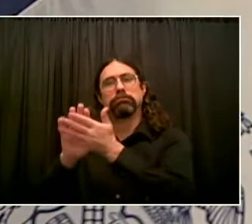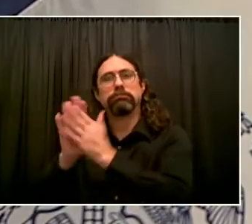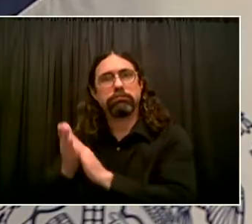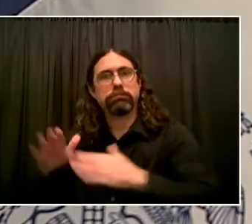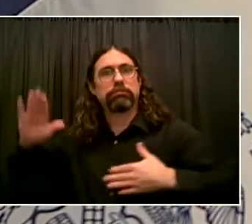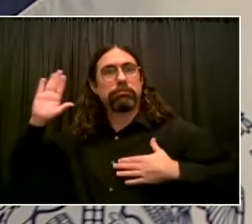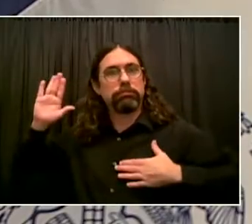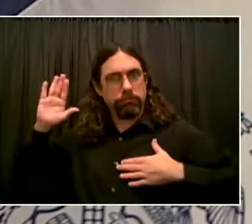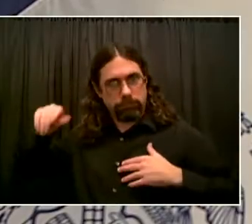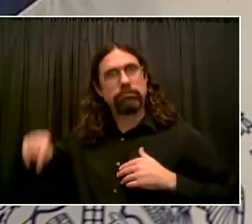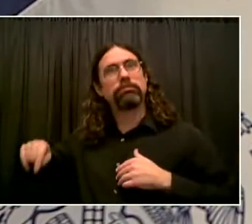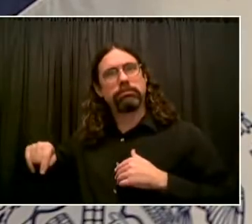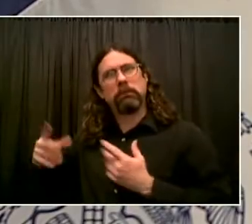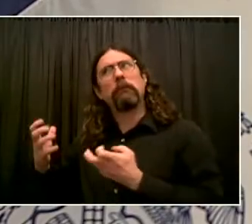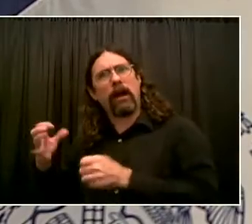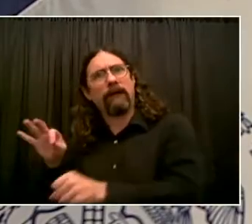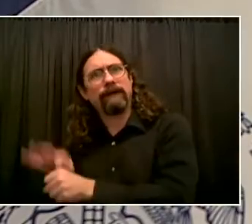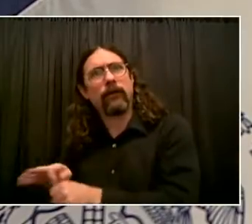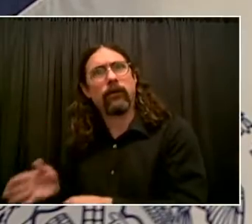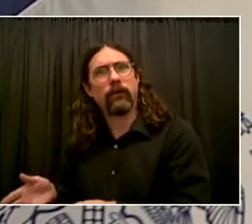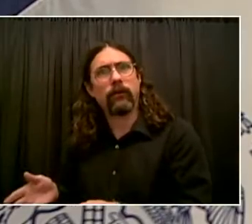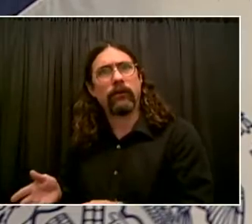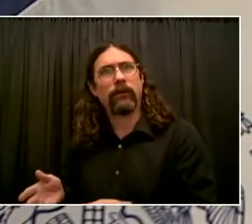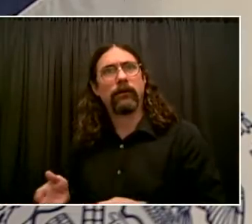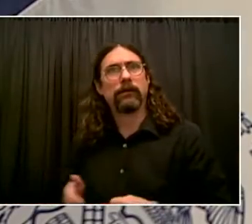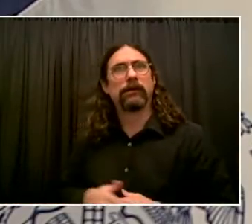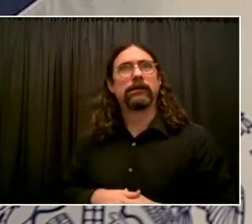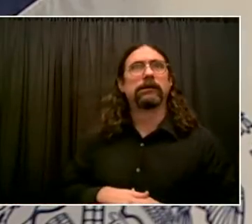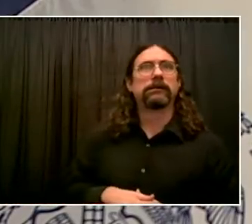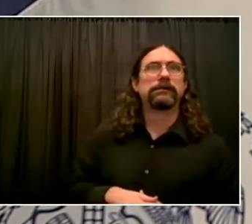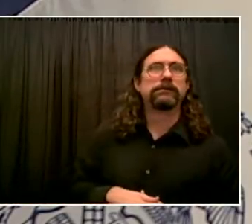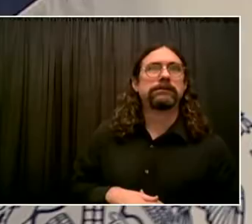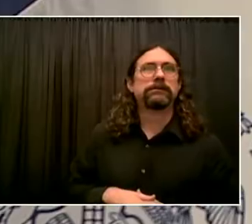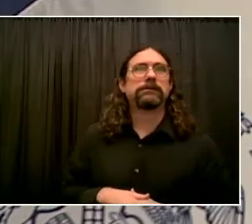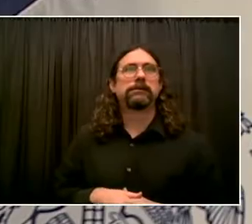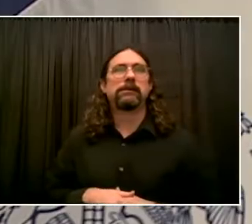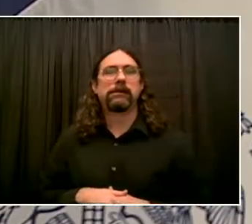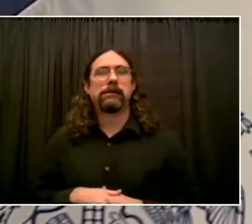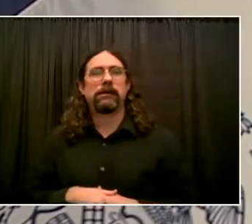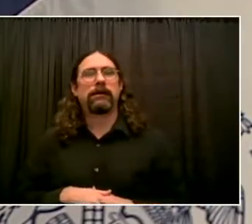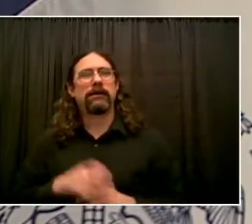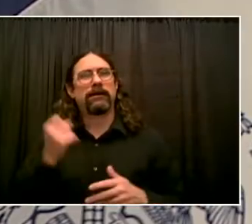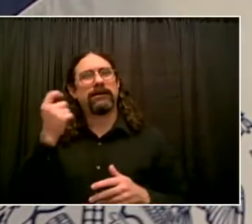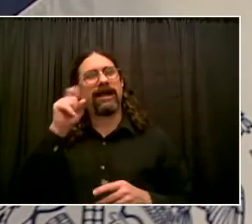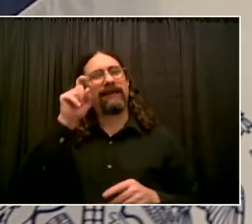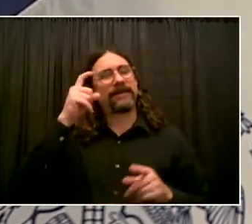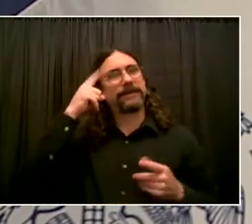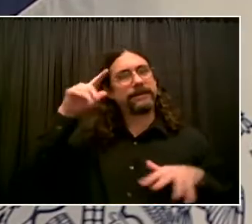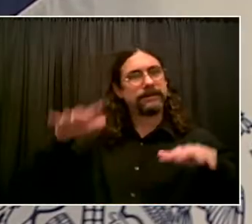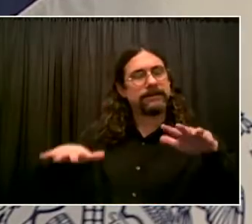LASOHA VE FEELING ABOUT E THVALUE OF CITIZENSHIP AND WANTING TO ENCOURAGE PEOPLE TO BECOME